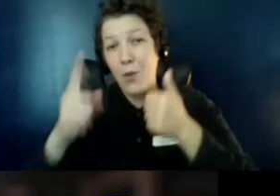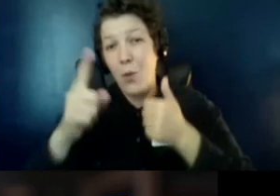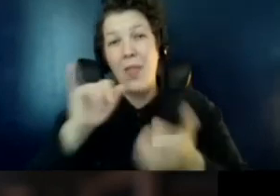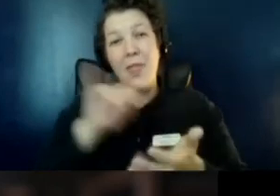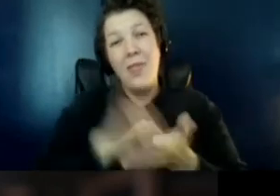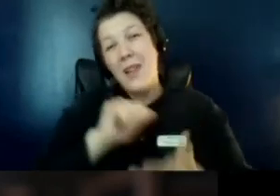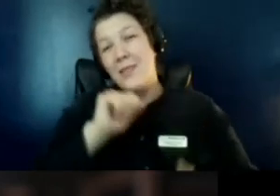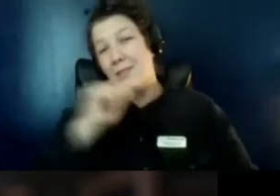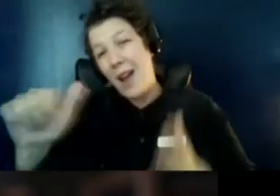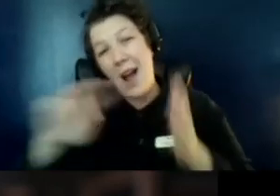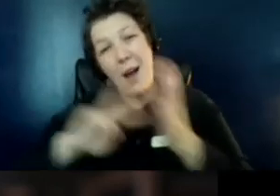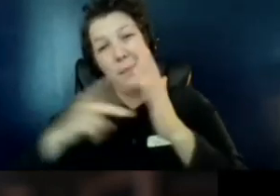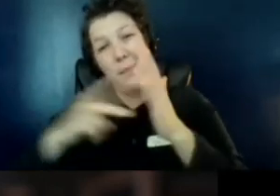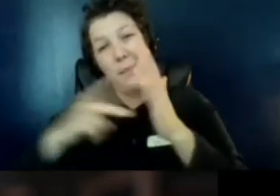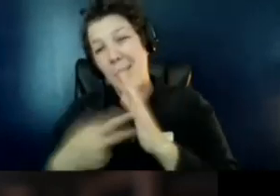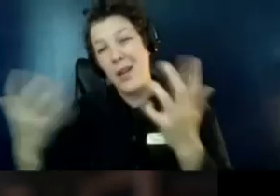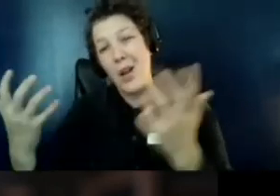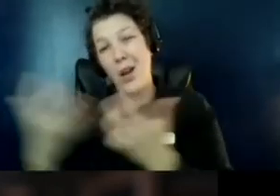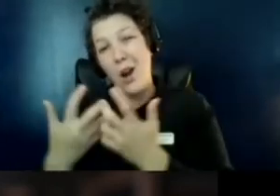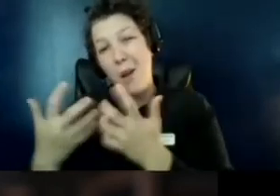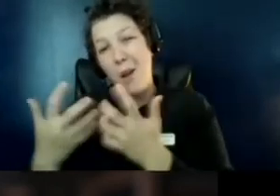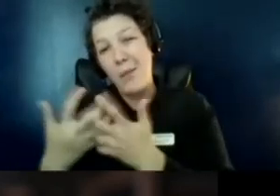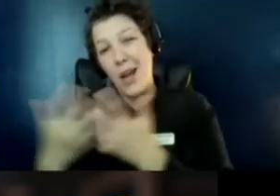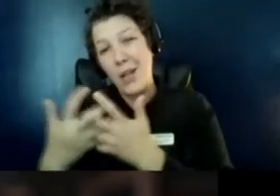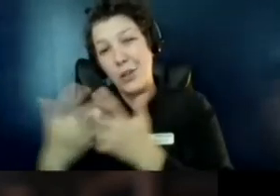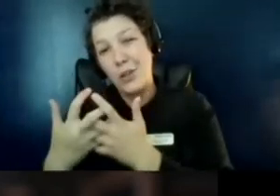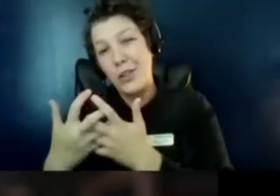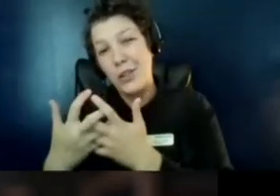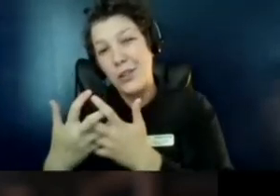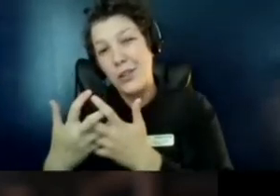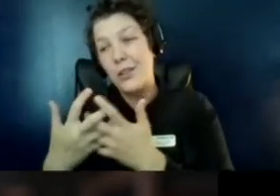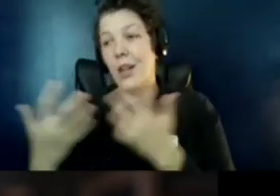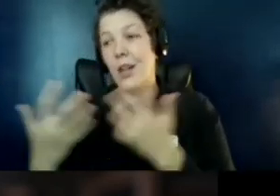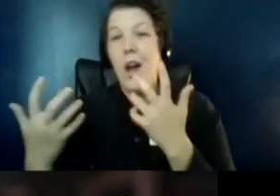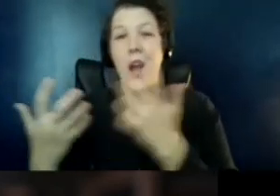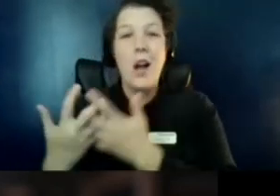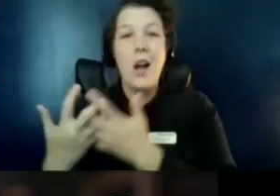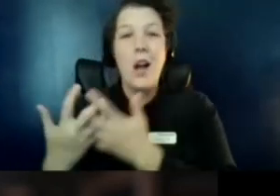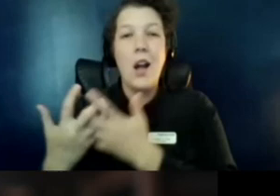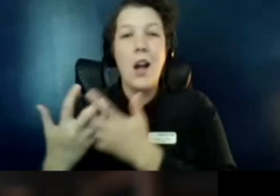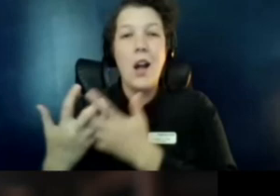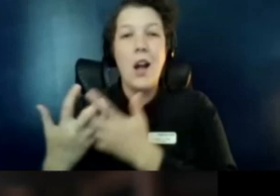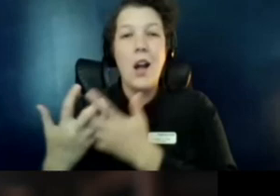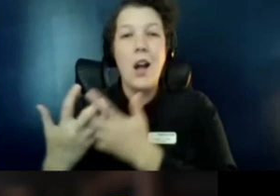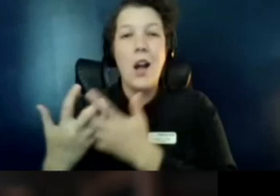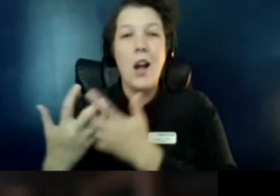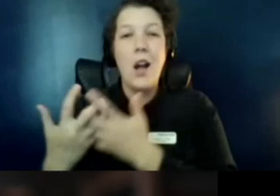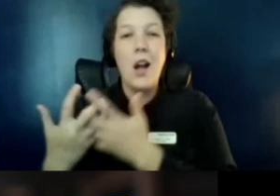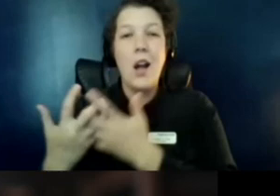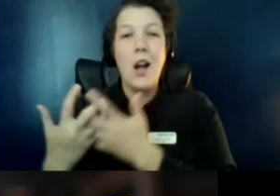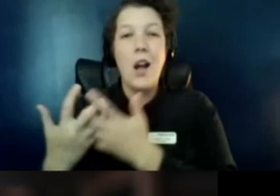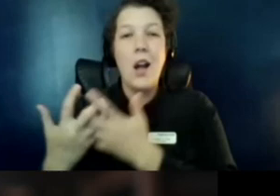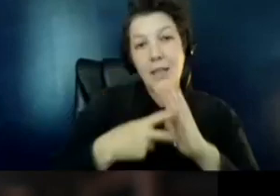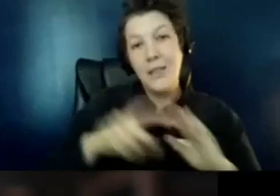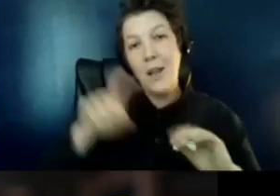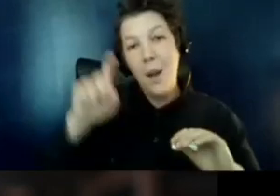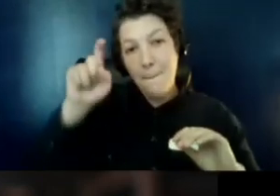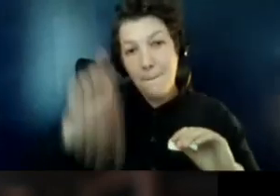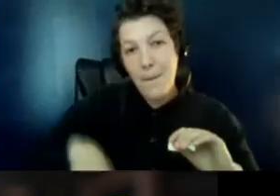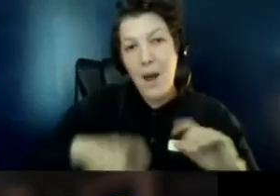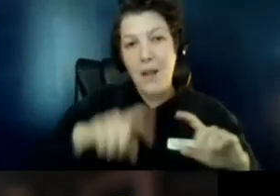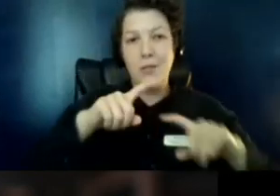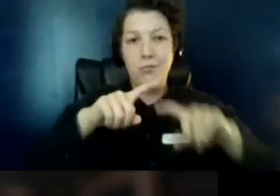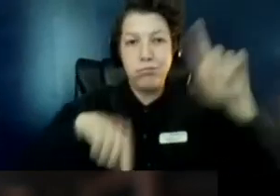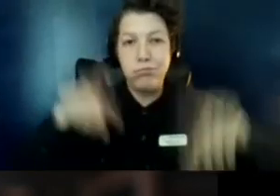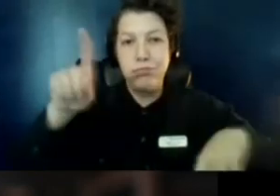is universal, that actually makes it unacceptable for different modes of interaction to be considered